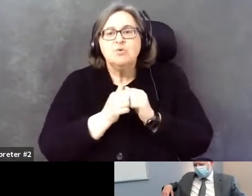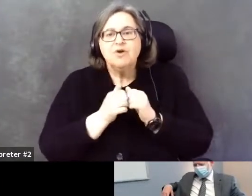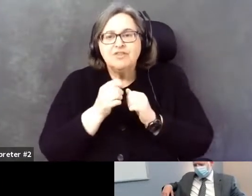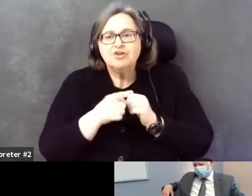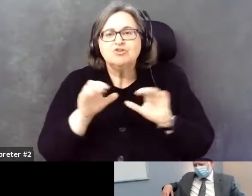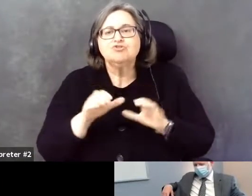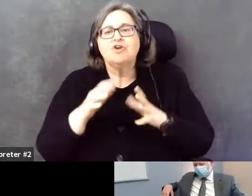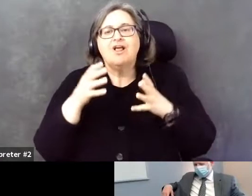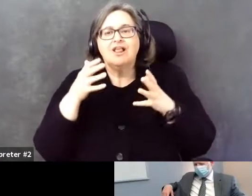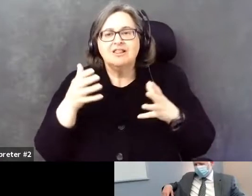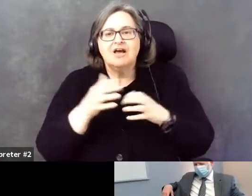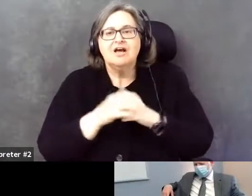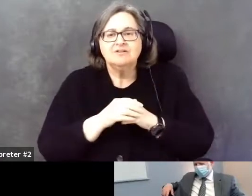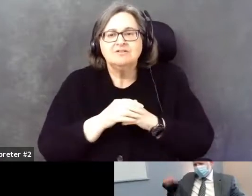a lot of awfully hard work to be where